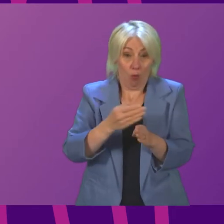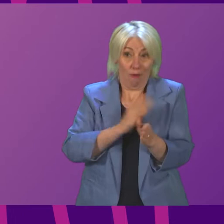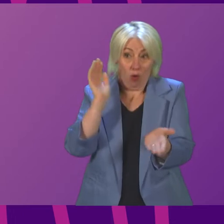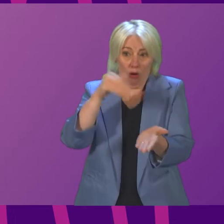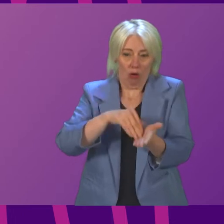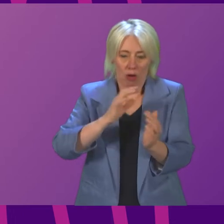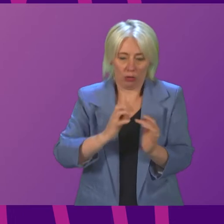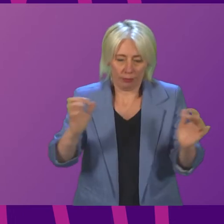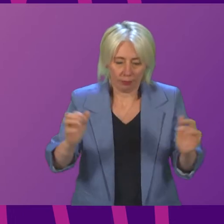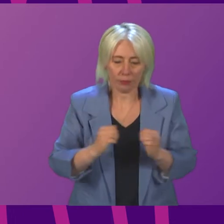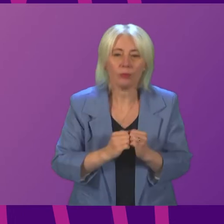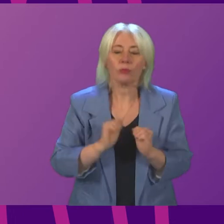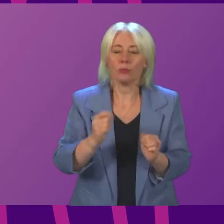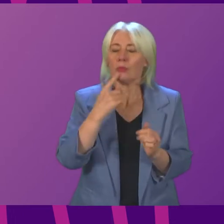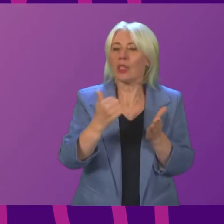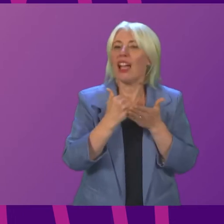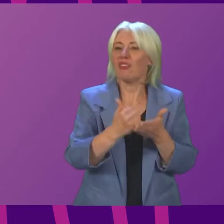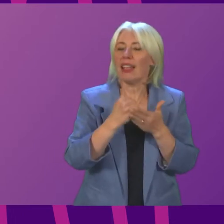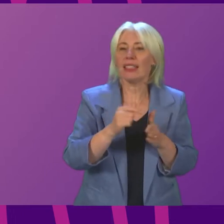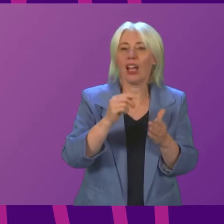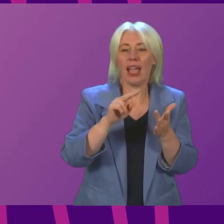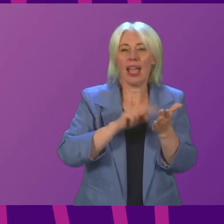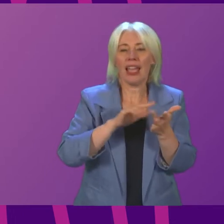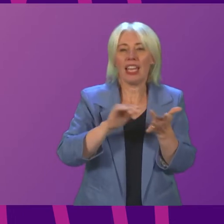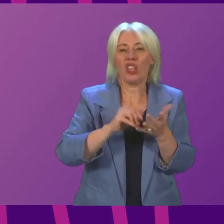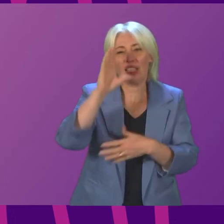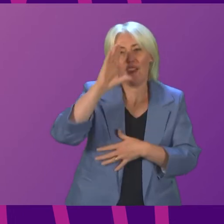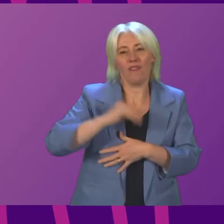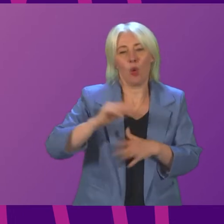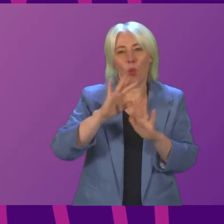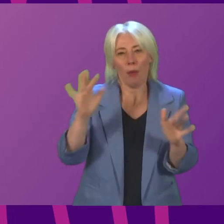there is advice on the NHS Inform website that takes people to the